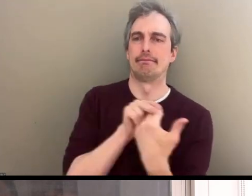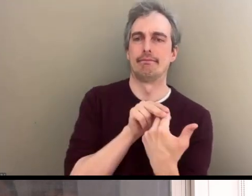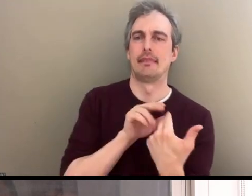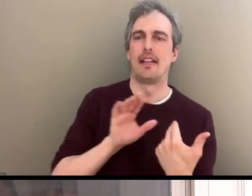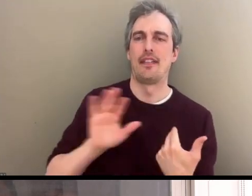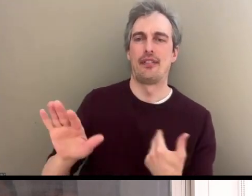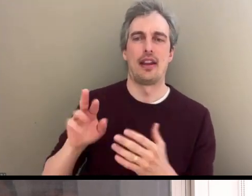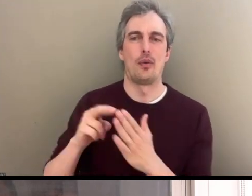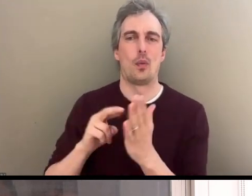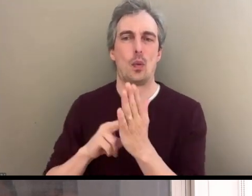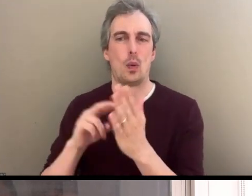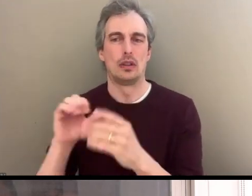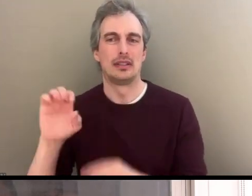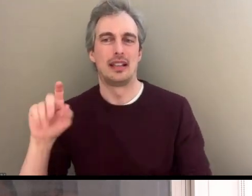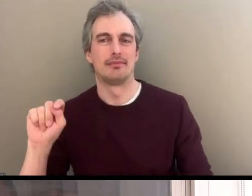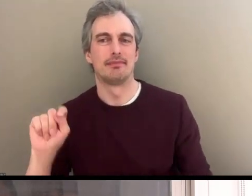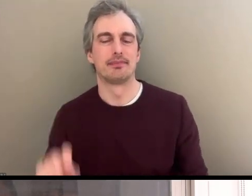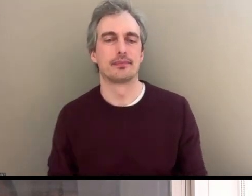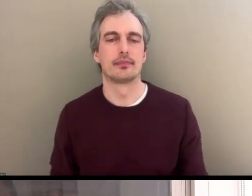going to take one from the online and then I'll come back. Hang on.